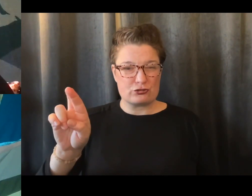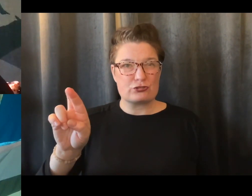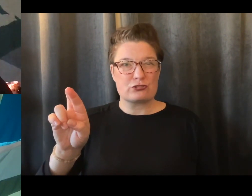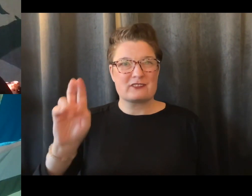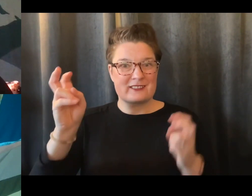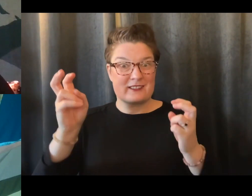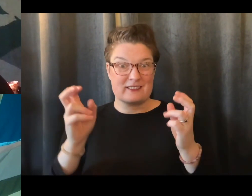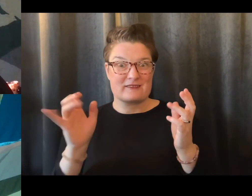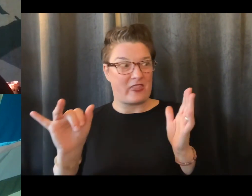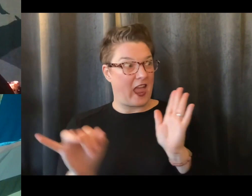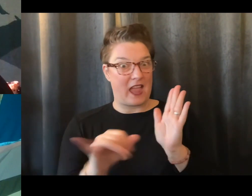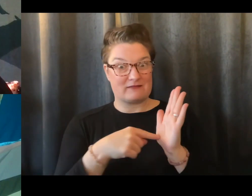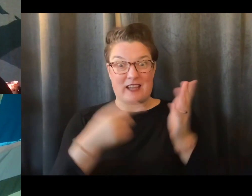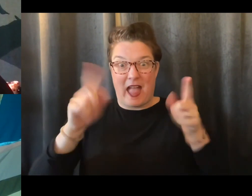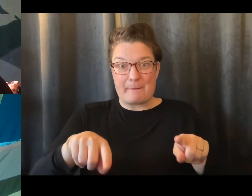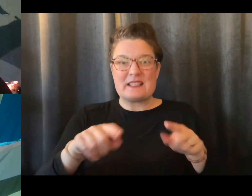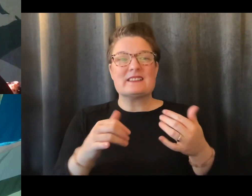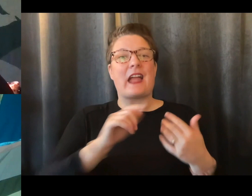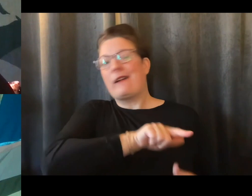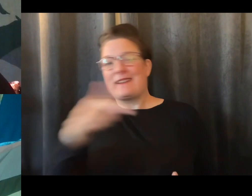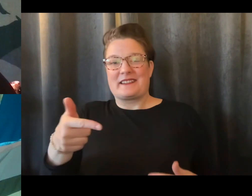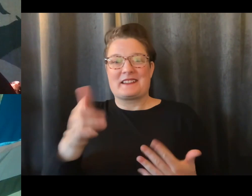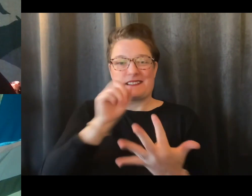Yeah. More, more and more and more and more.